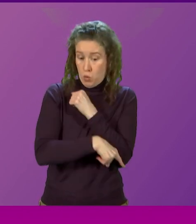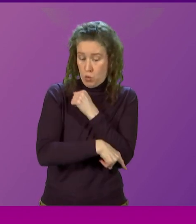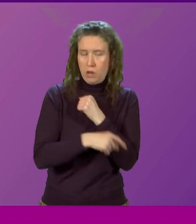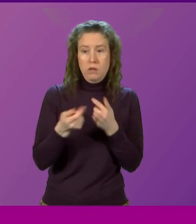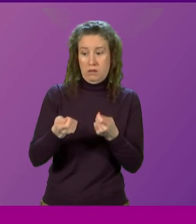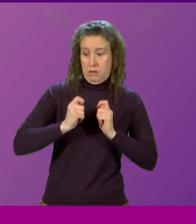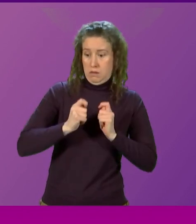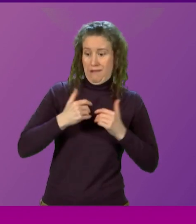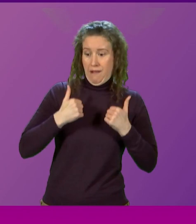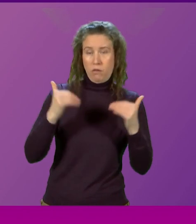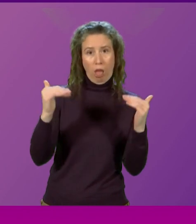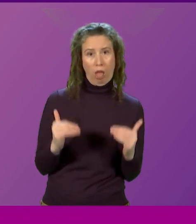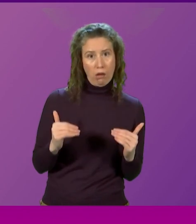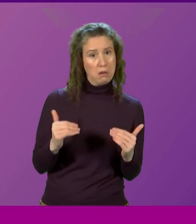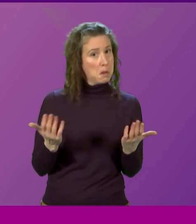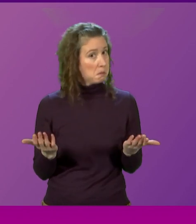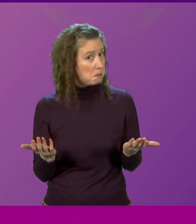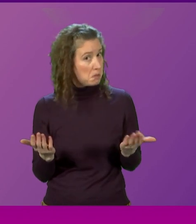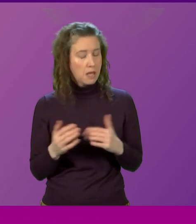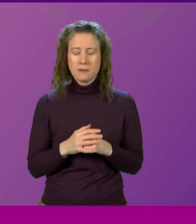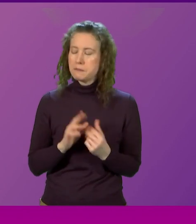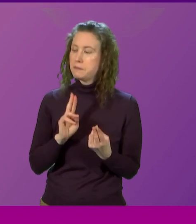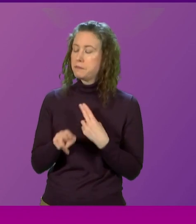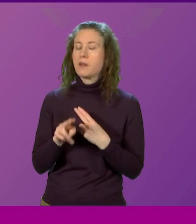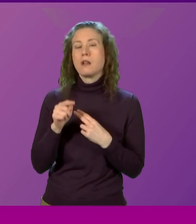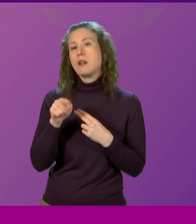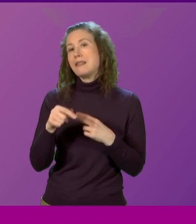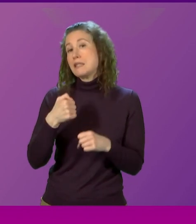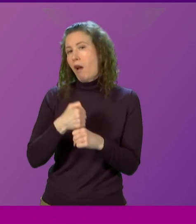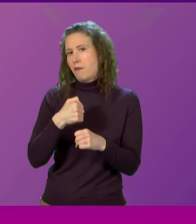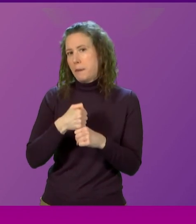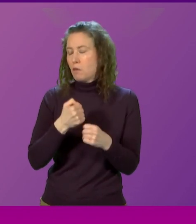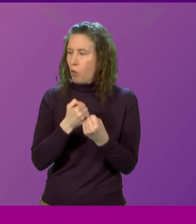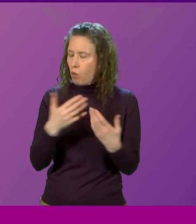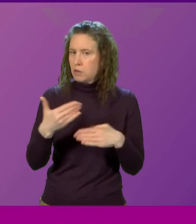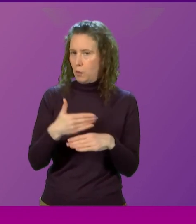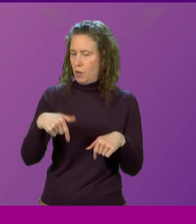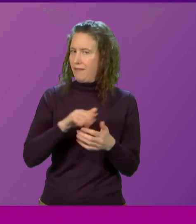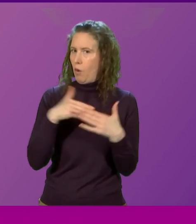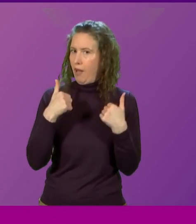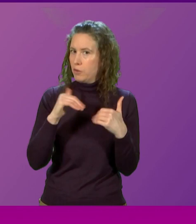in Scotland’s NHS? A great deal of what this Government does in the health service, and, of course, what